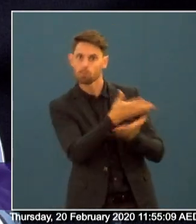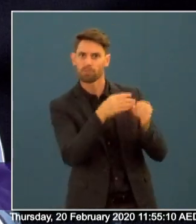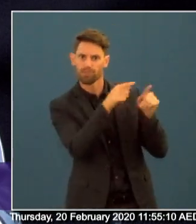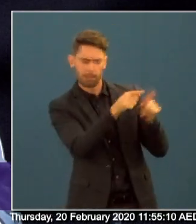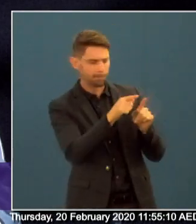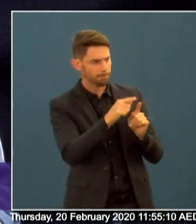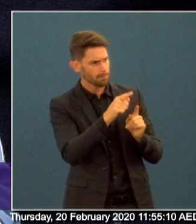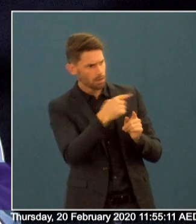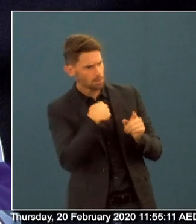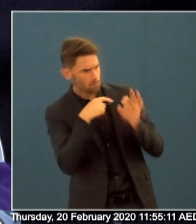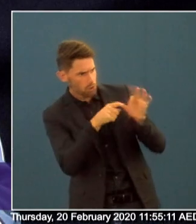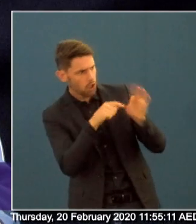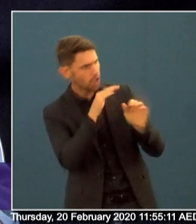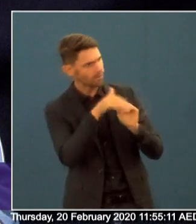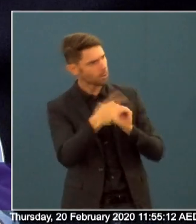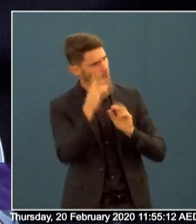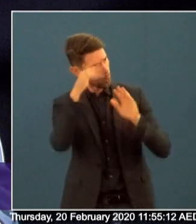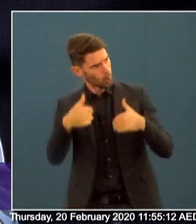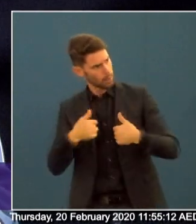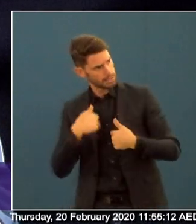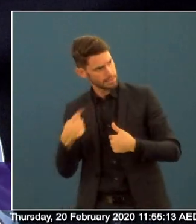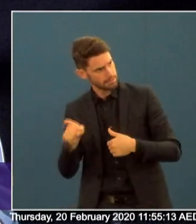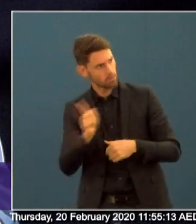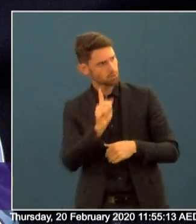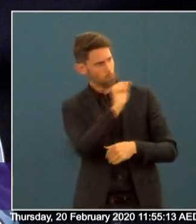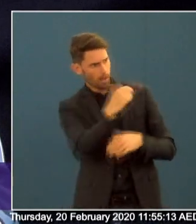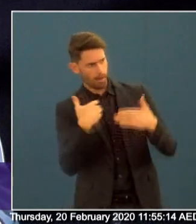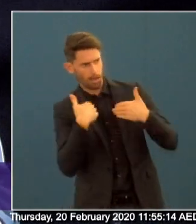and about the health needs of people on the autism spectrum, which have been very well received.